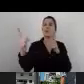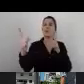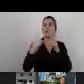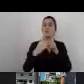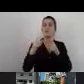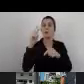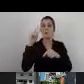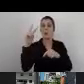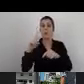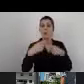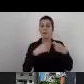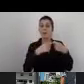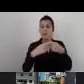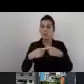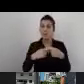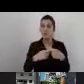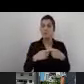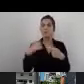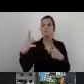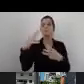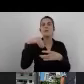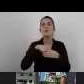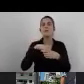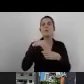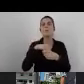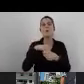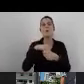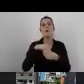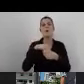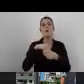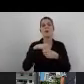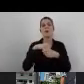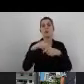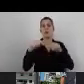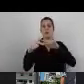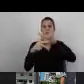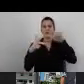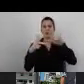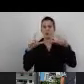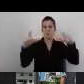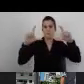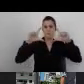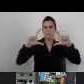need to include all those three different pillars, all those three different elements.